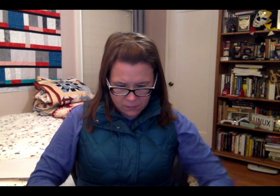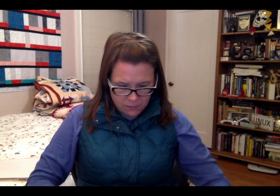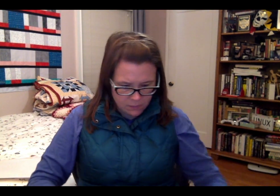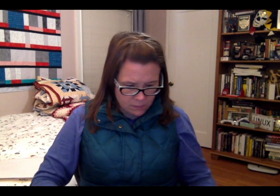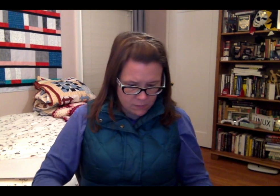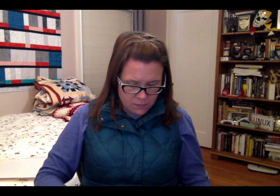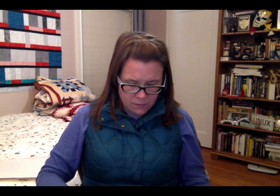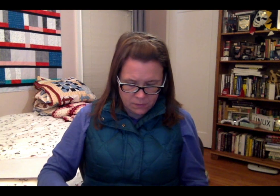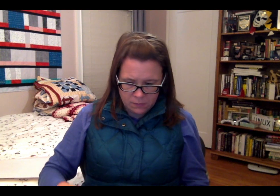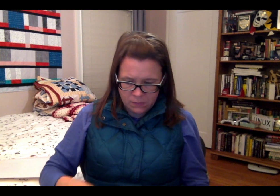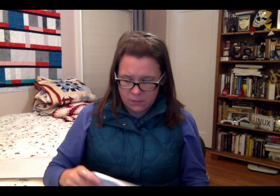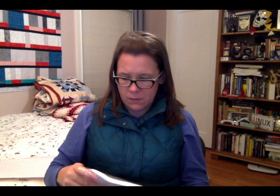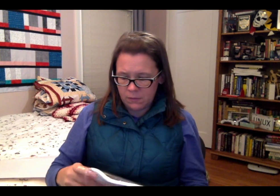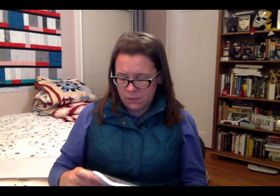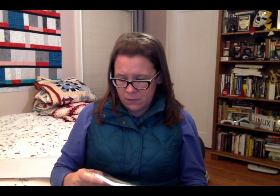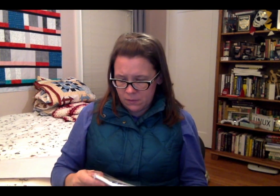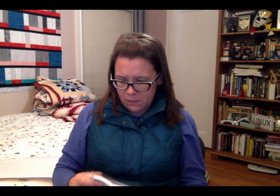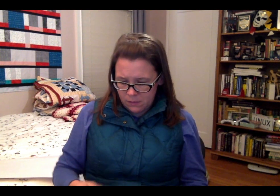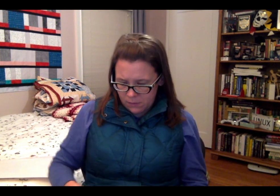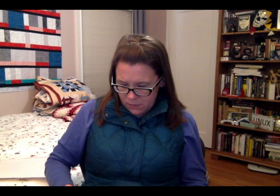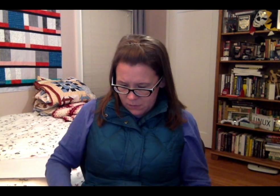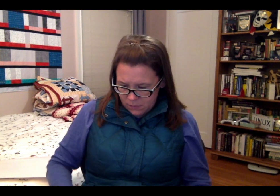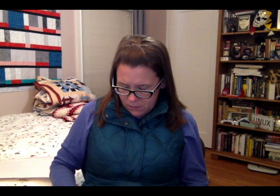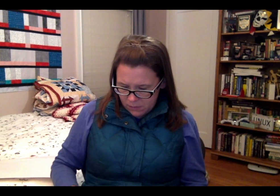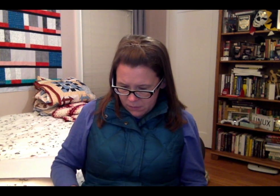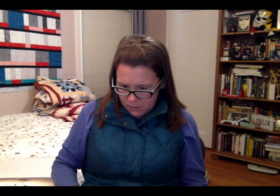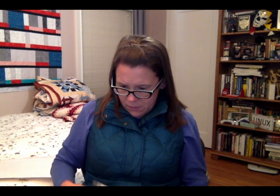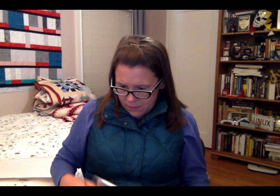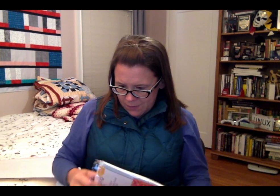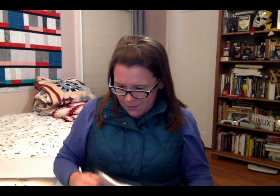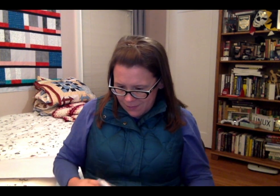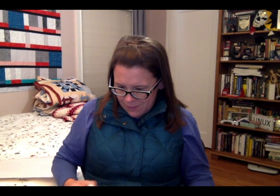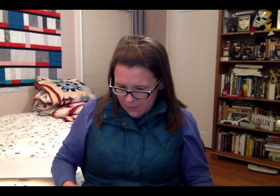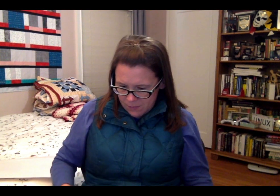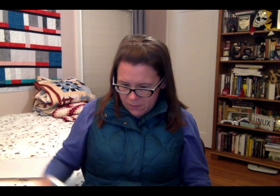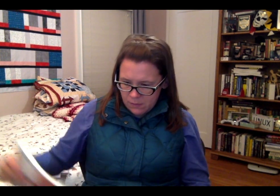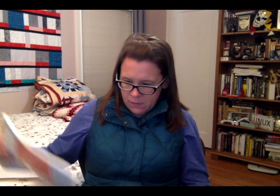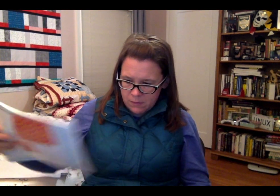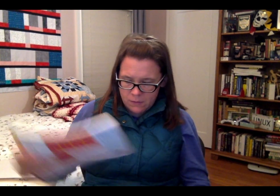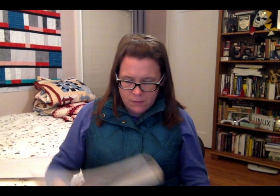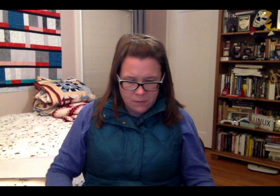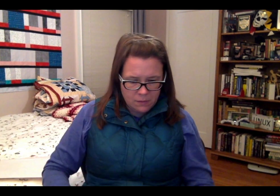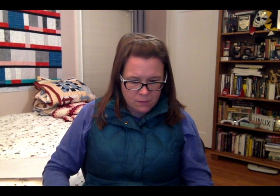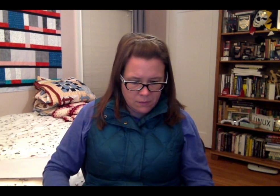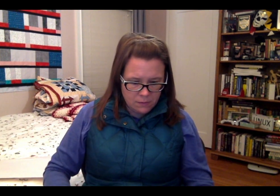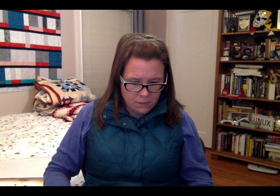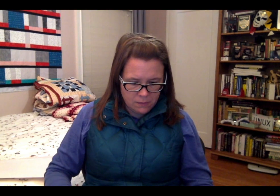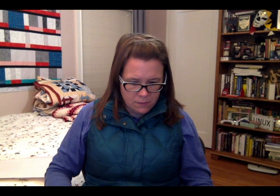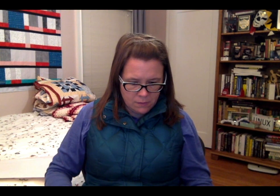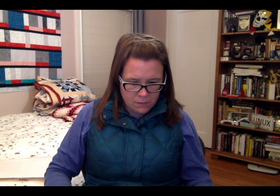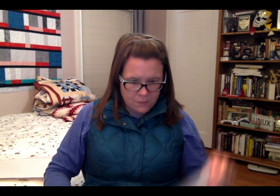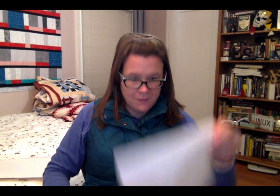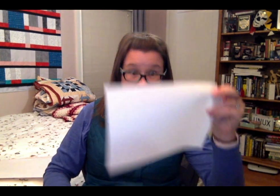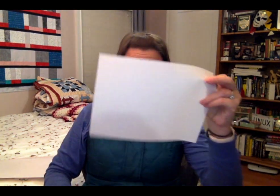And um the primary reason why I like it is... Let me get it out and show you...